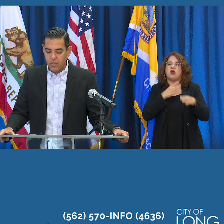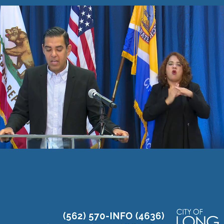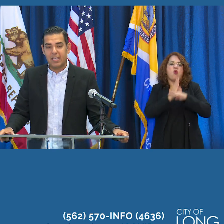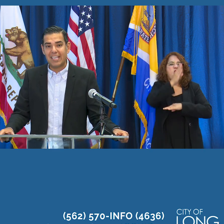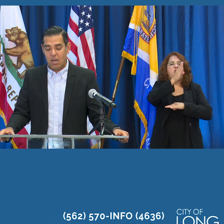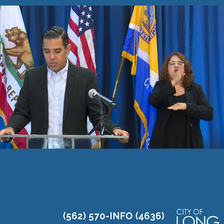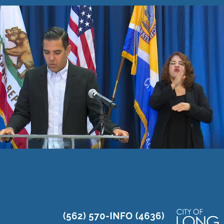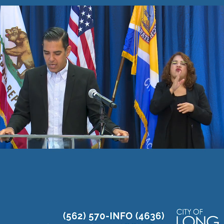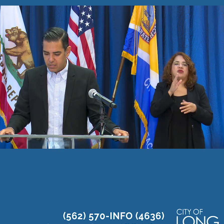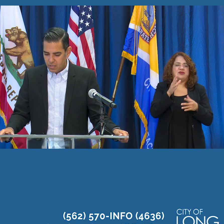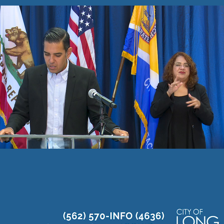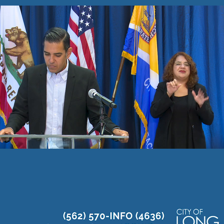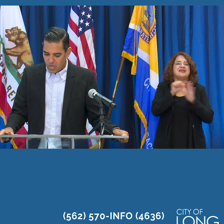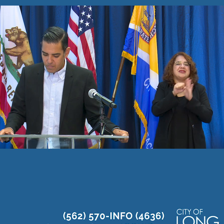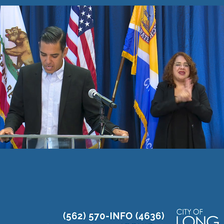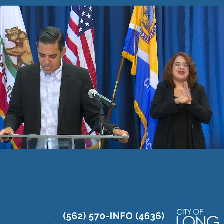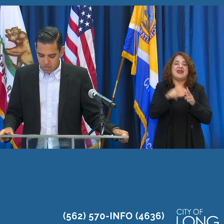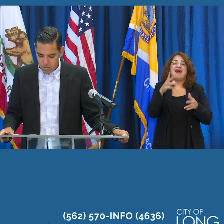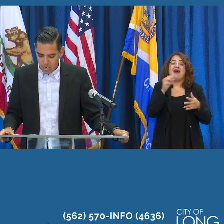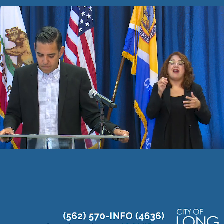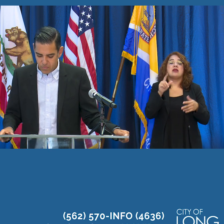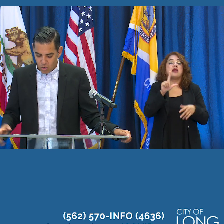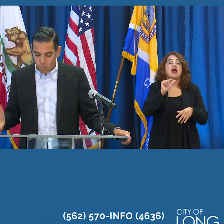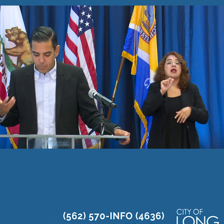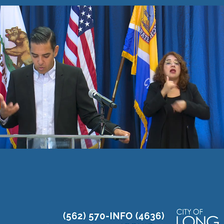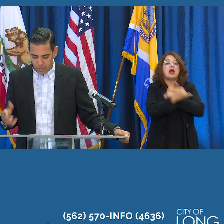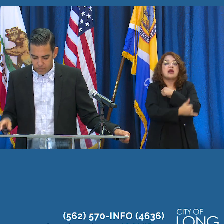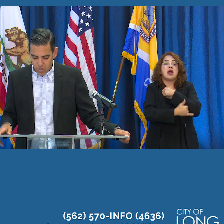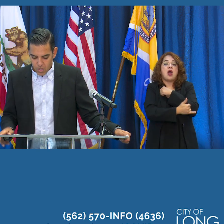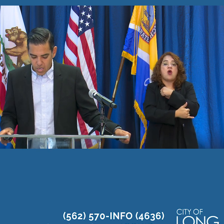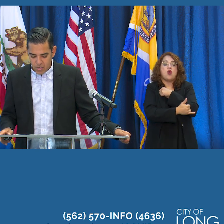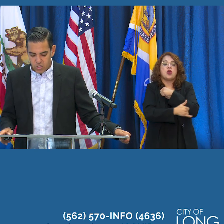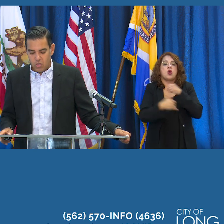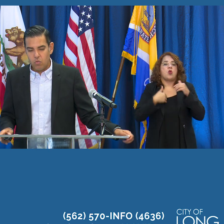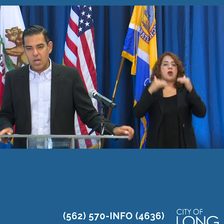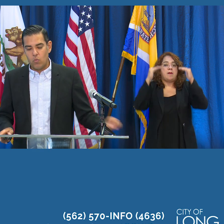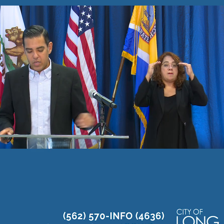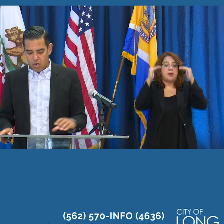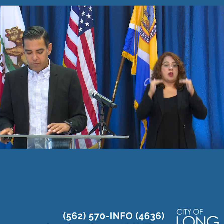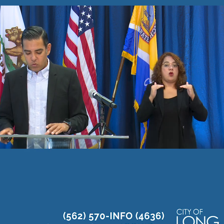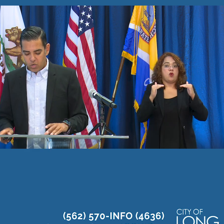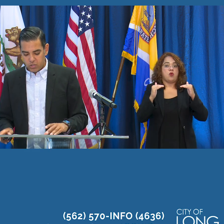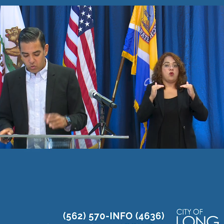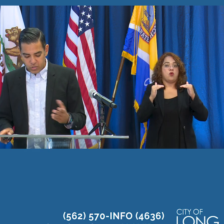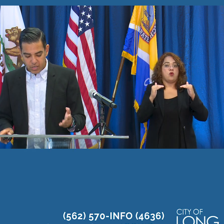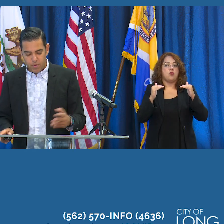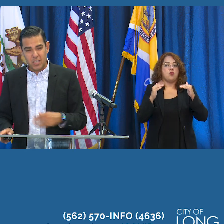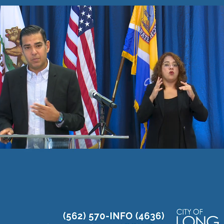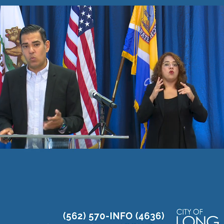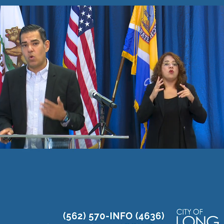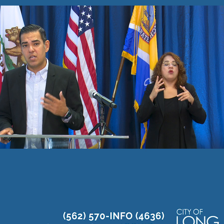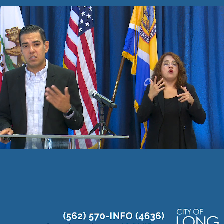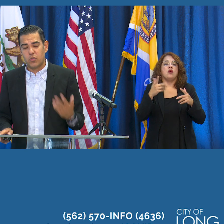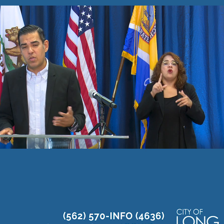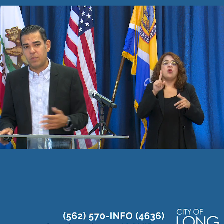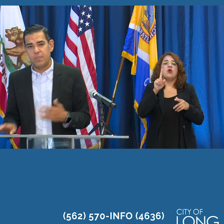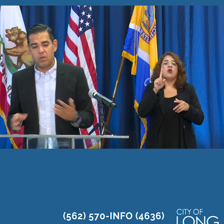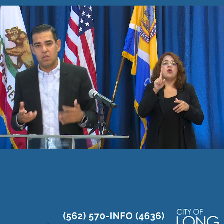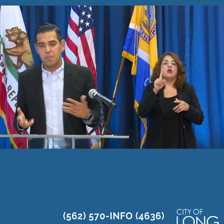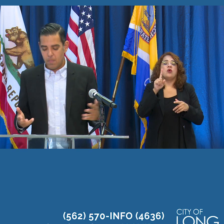the L.A. county rate in, in our reporting. And so we are of course losing approximately one to three people